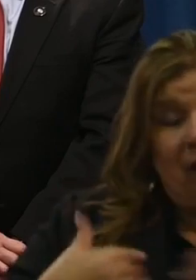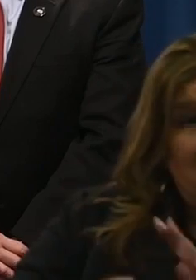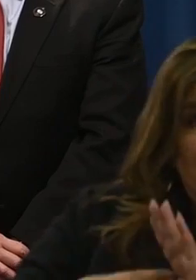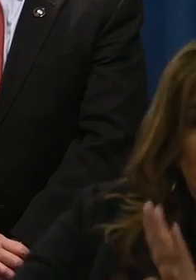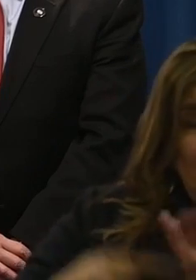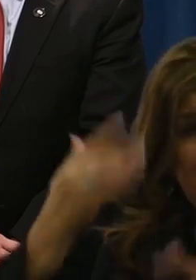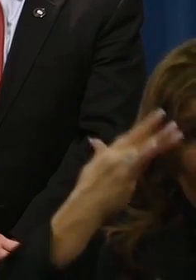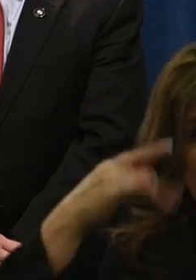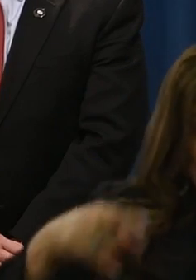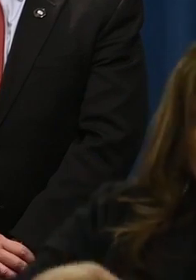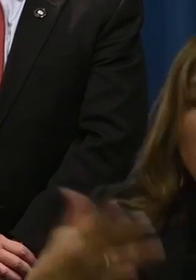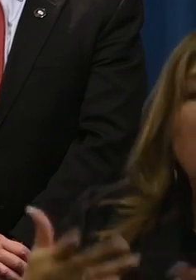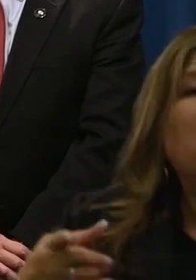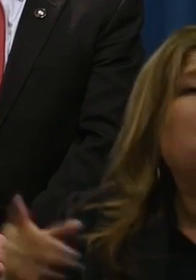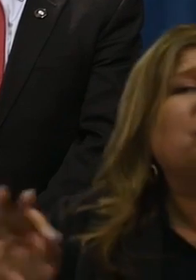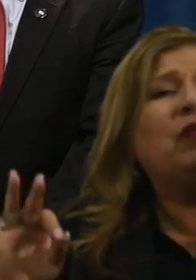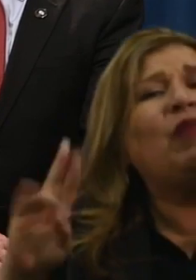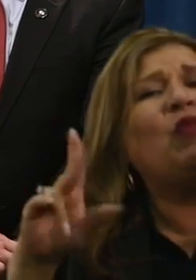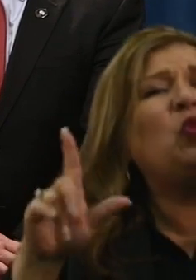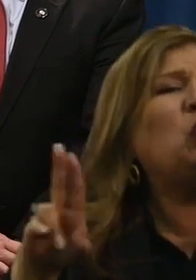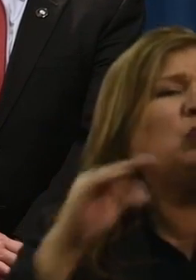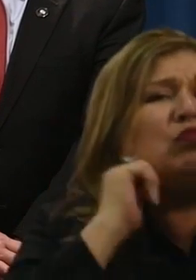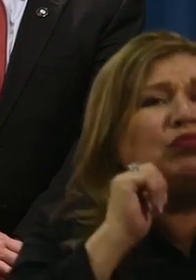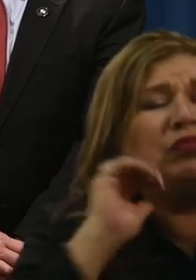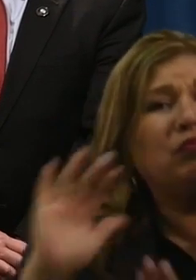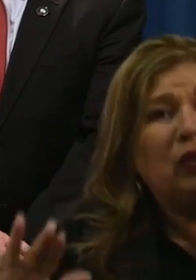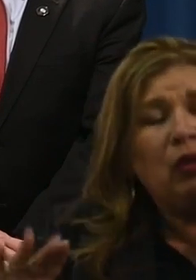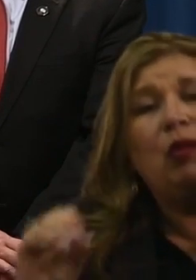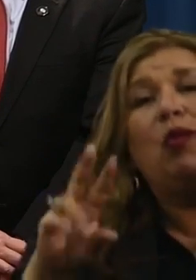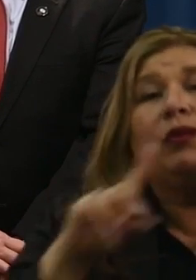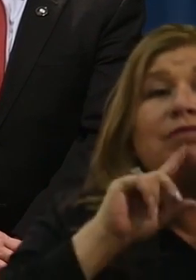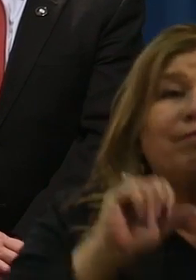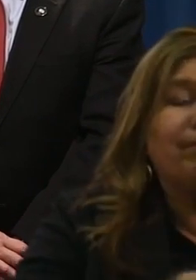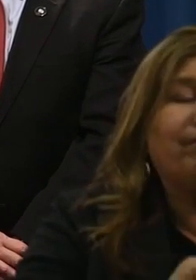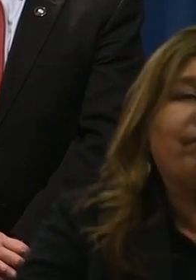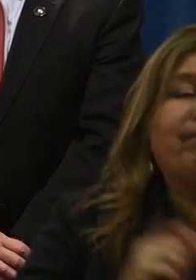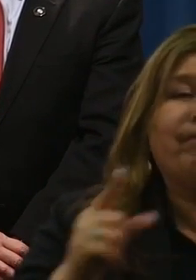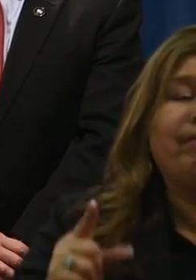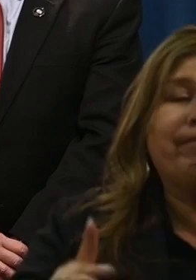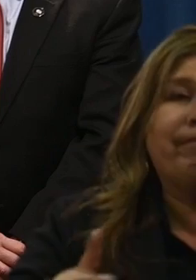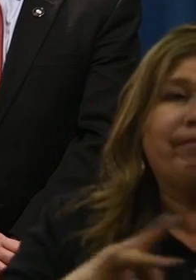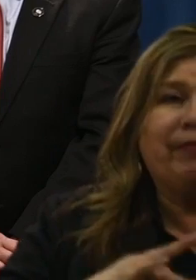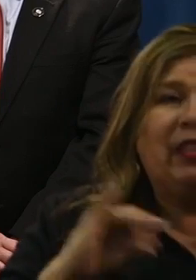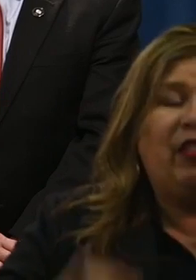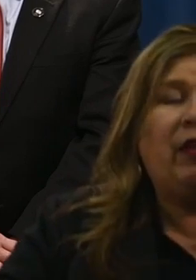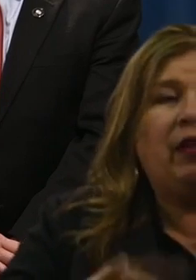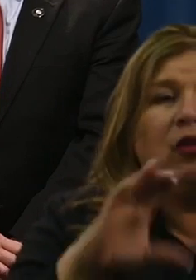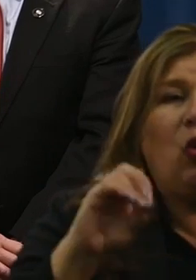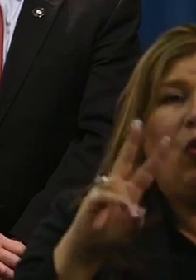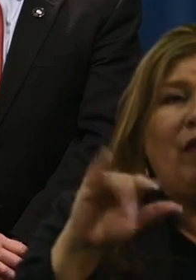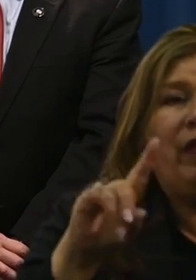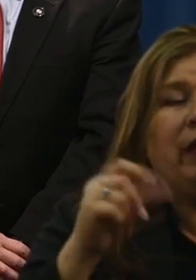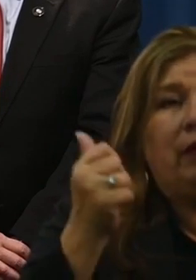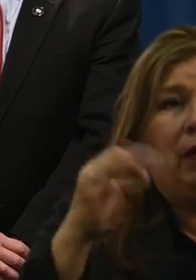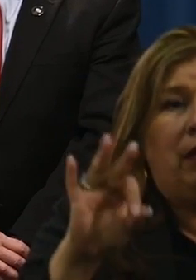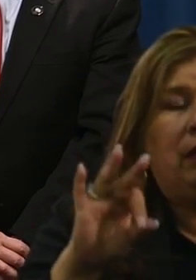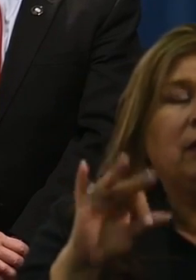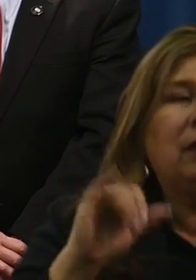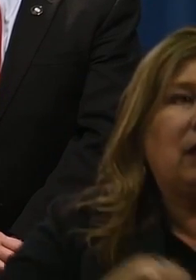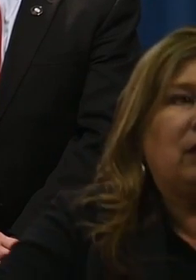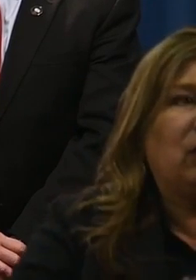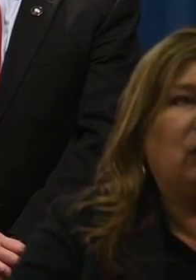just out of traditional cold or flu or may have contracted the COVID-19 Virus.